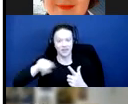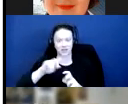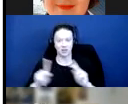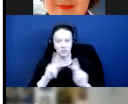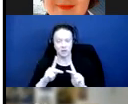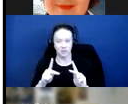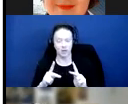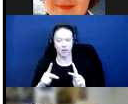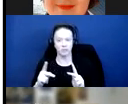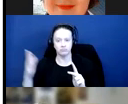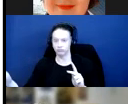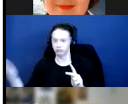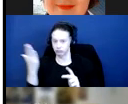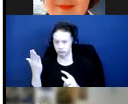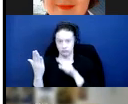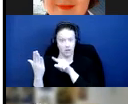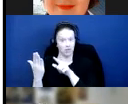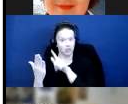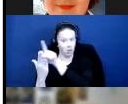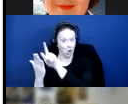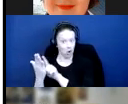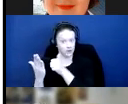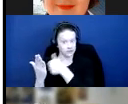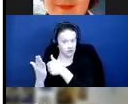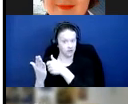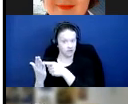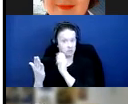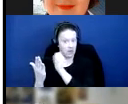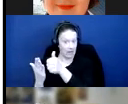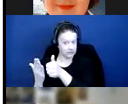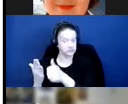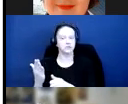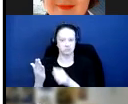that was passed or the ORS, the Oregon Revised Statute